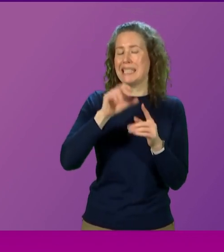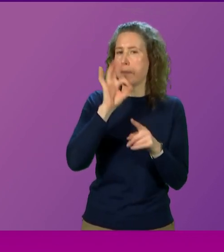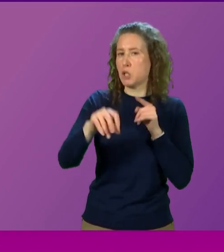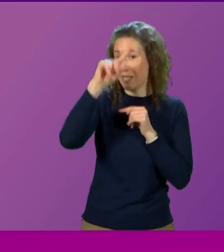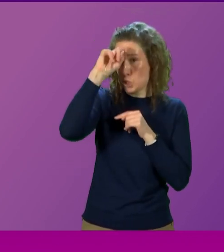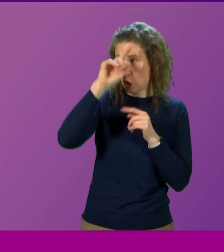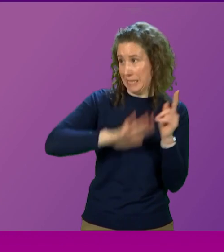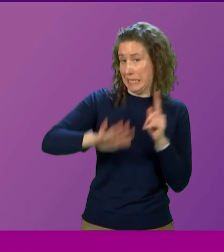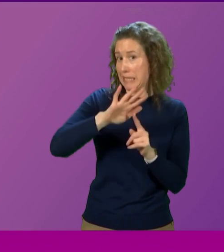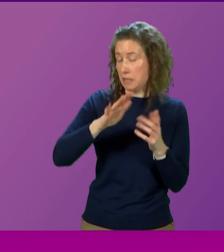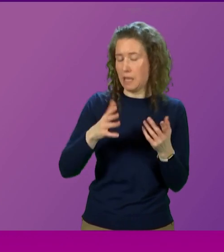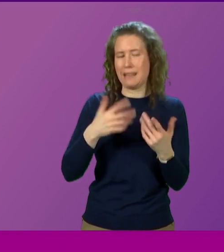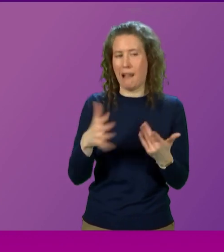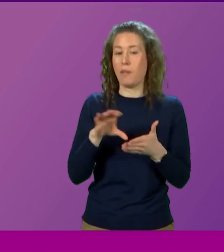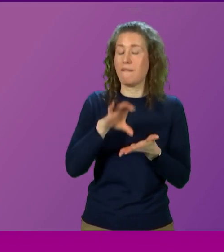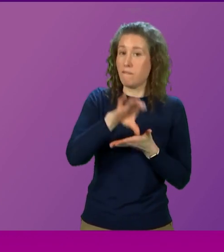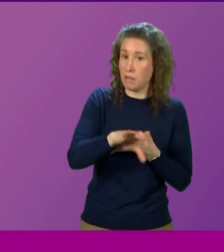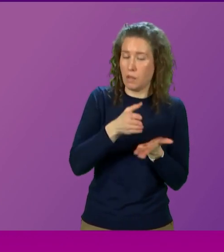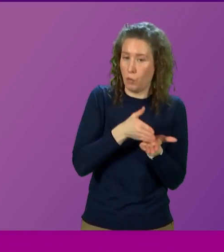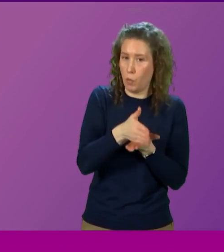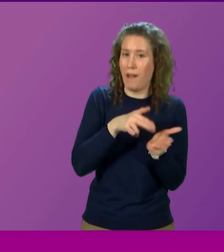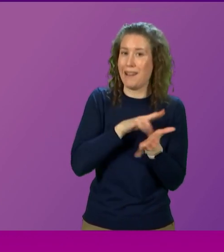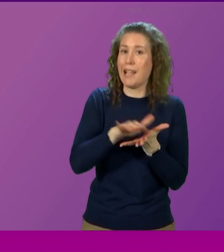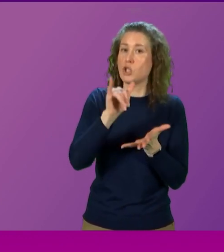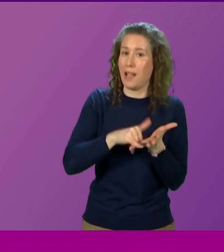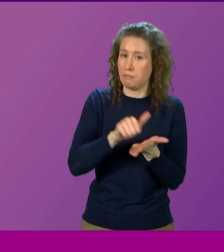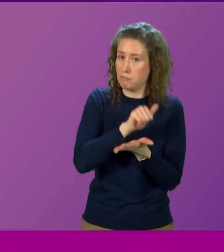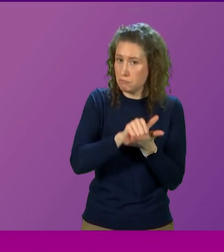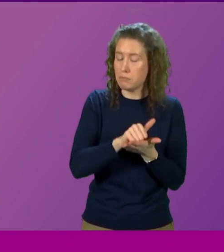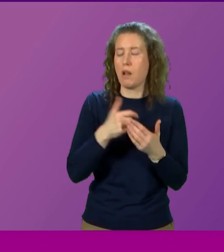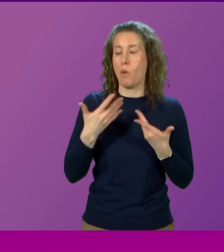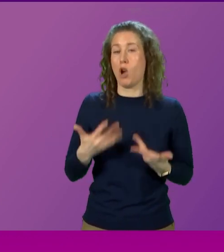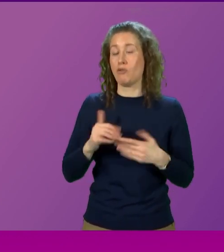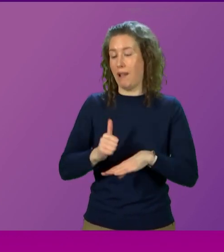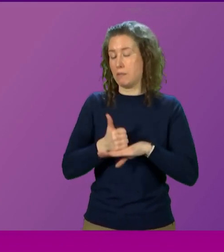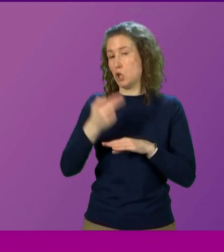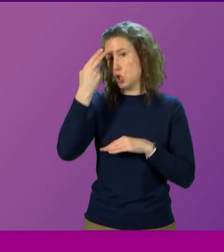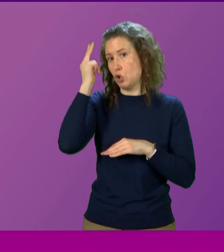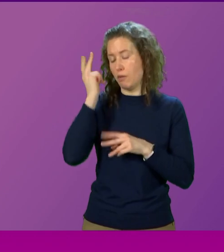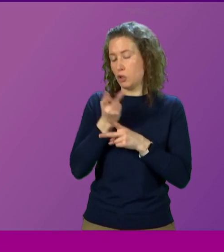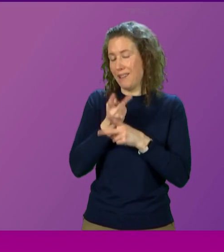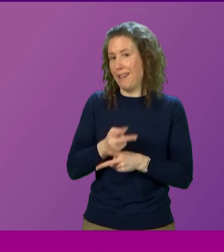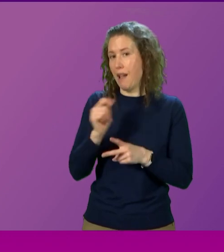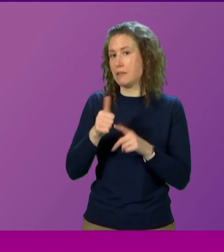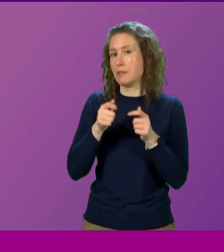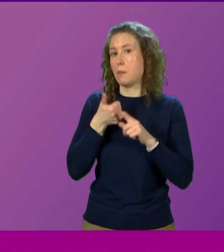they are now funded from and by the NHS. We are currently implementing the neurological care and support framework, to ensure that